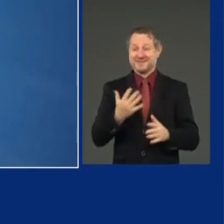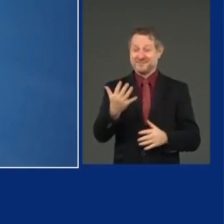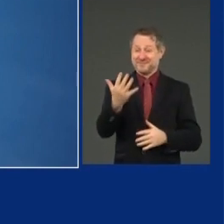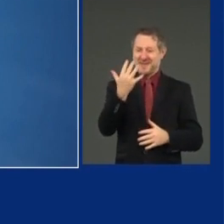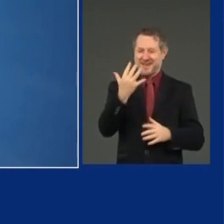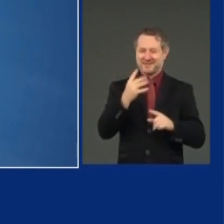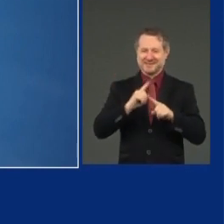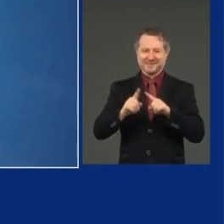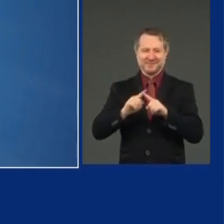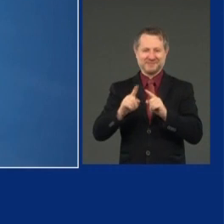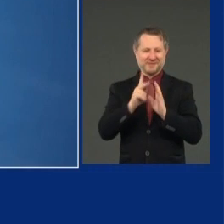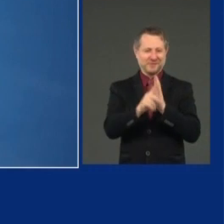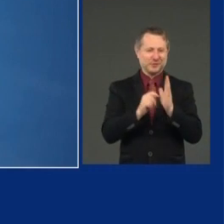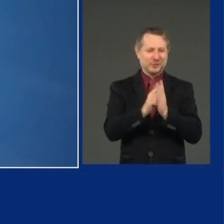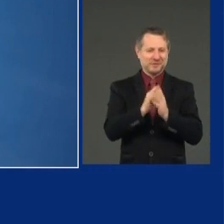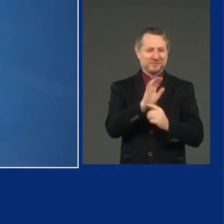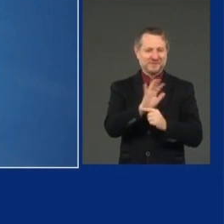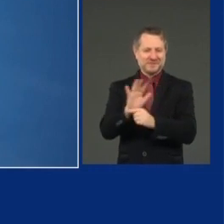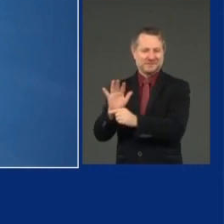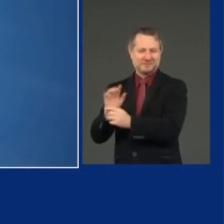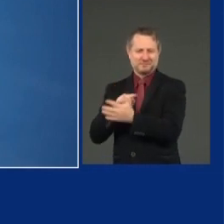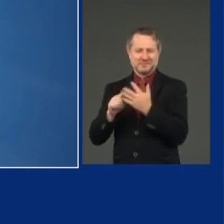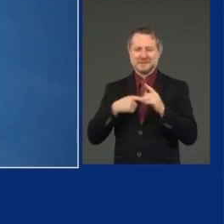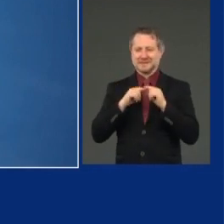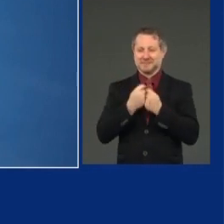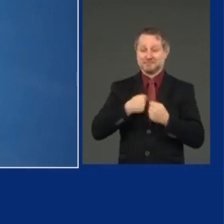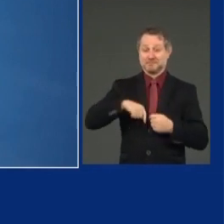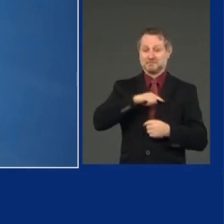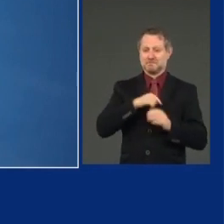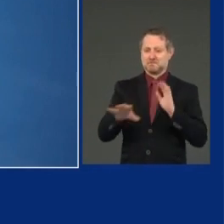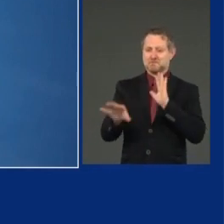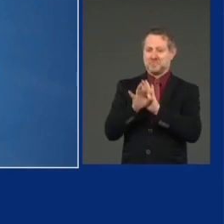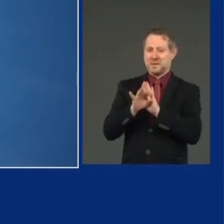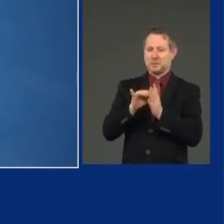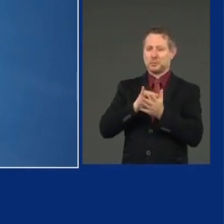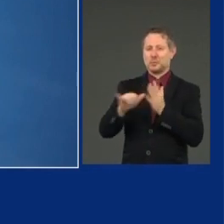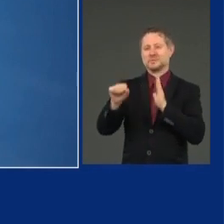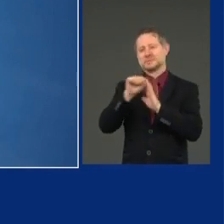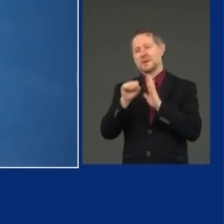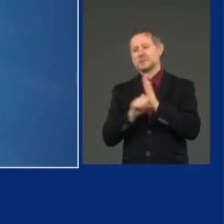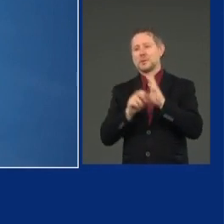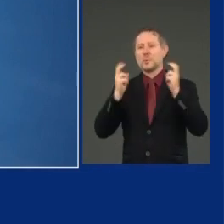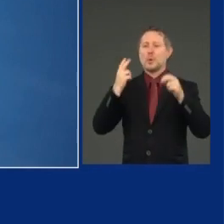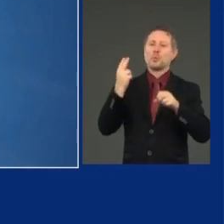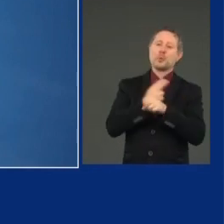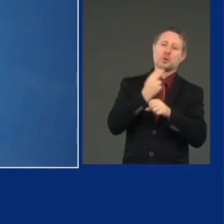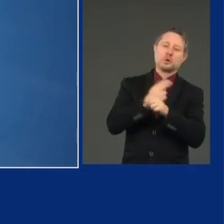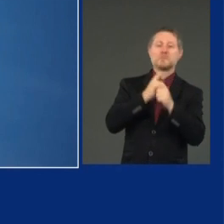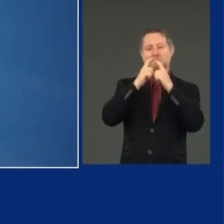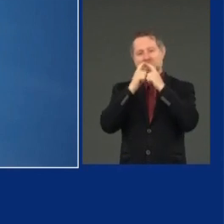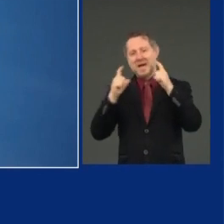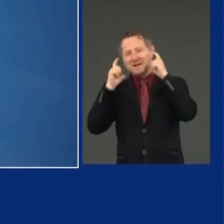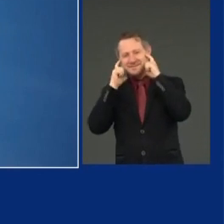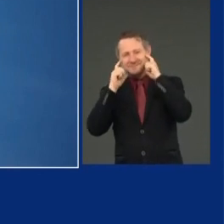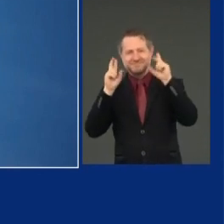TODAY WE'RE EXCITED TO BE SHARING THE FIVE AD FINALISTS